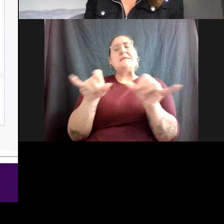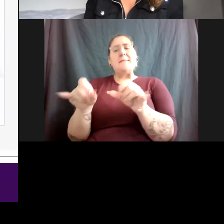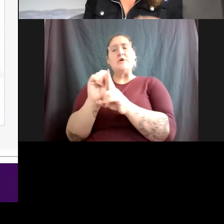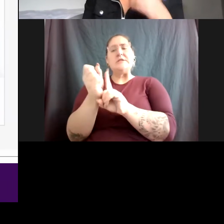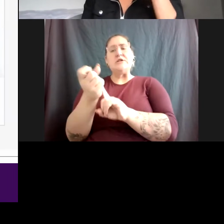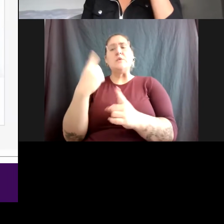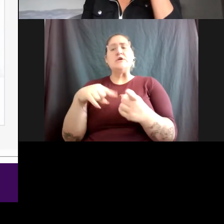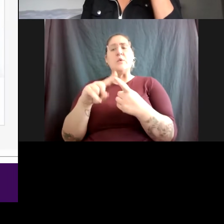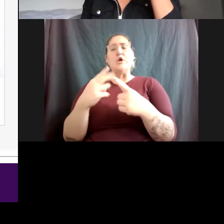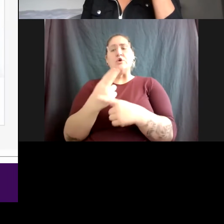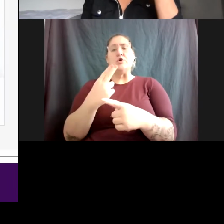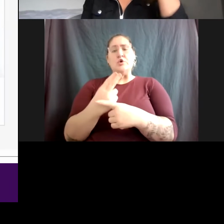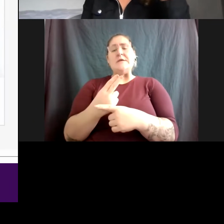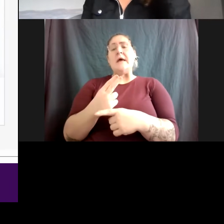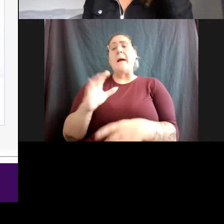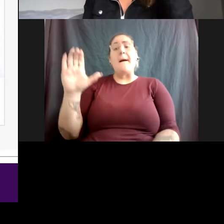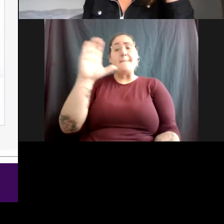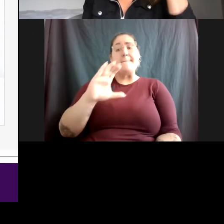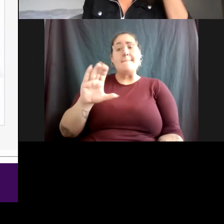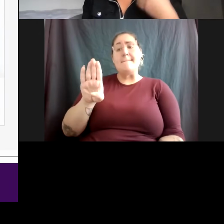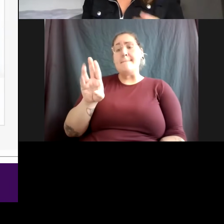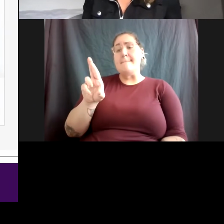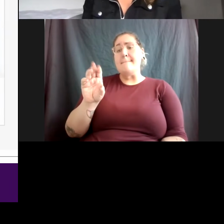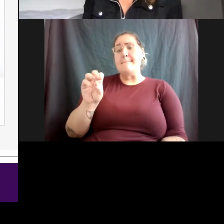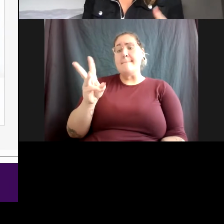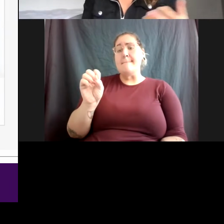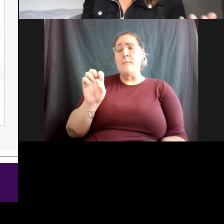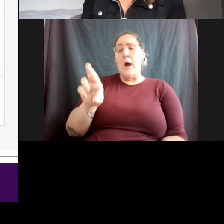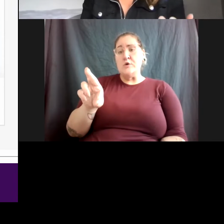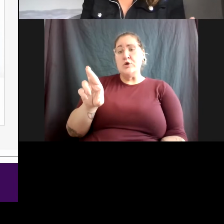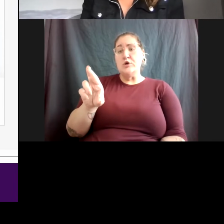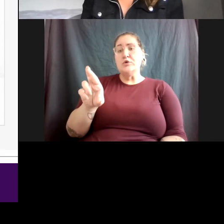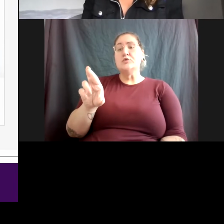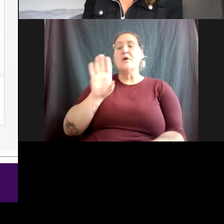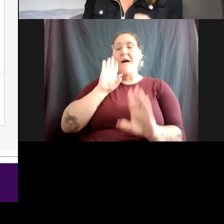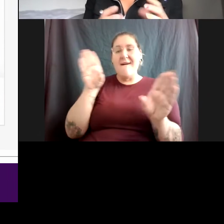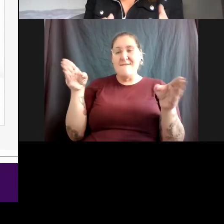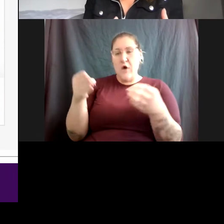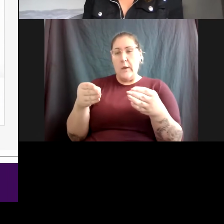using a keyboard where the green or blue focus outline, depending on your browser, can become